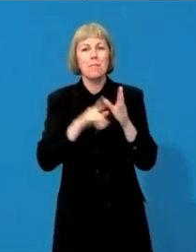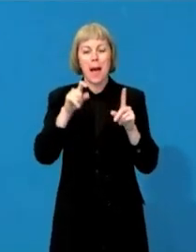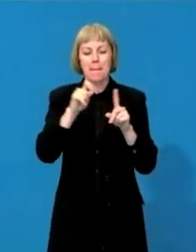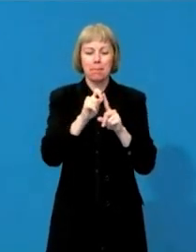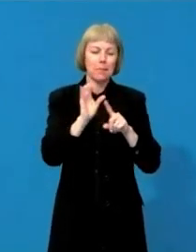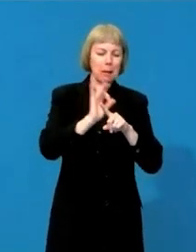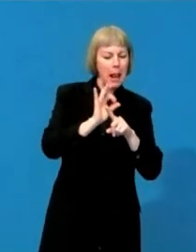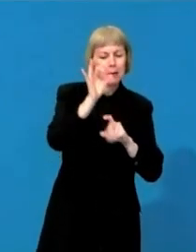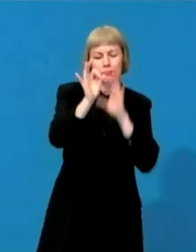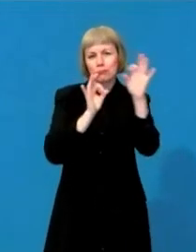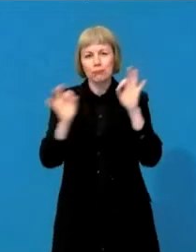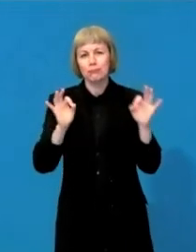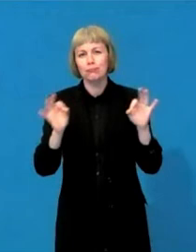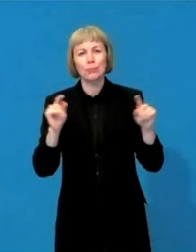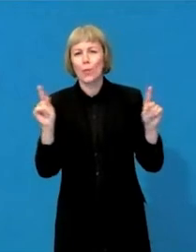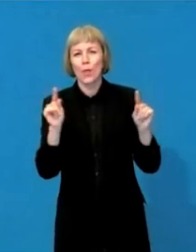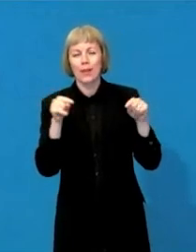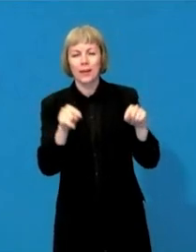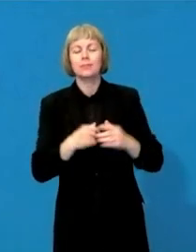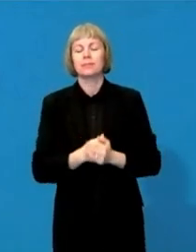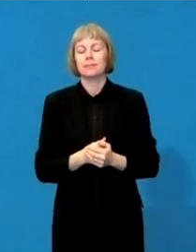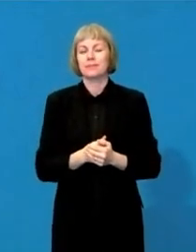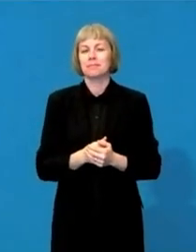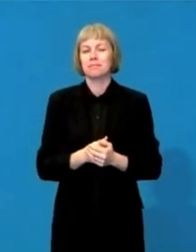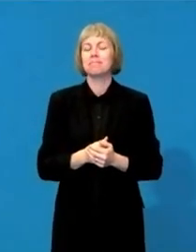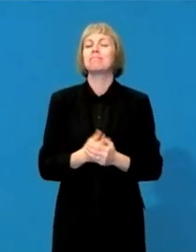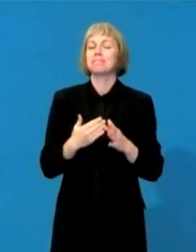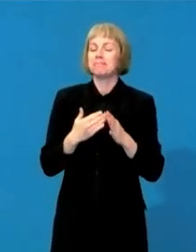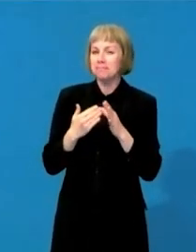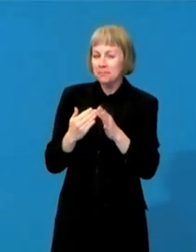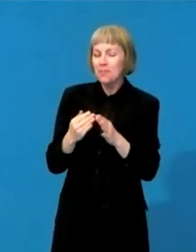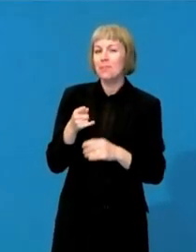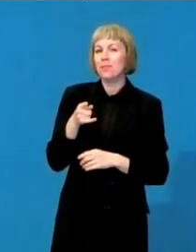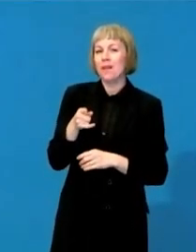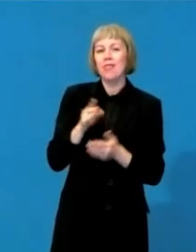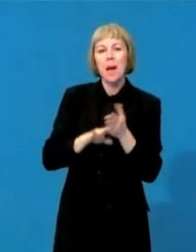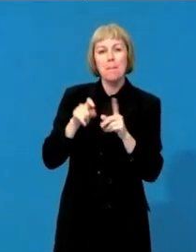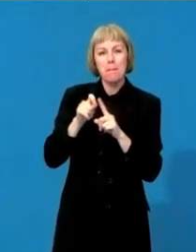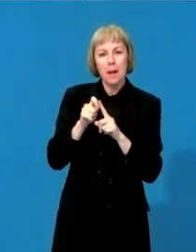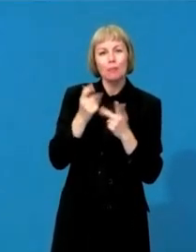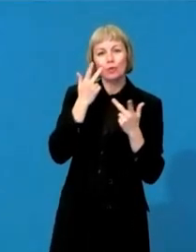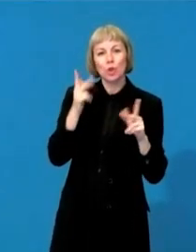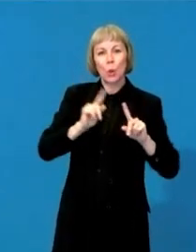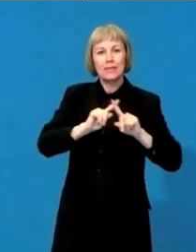That map represents all the - the language groups in the Fitzroy Valley, and